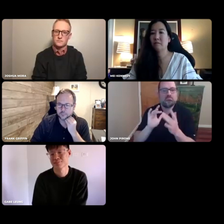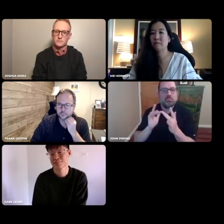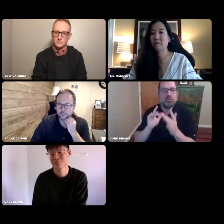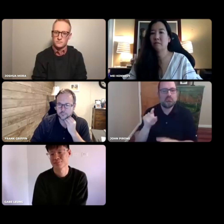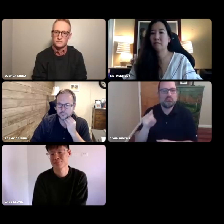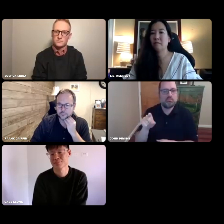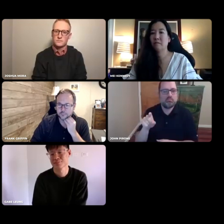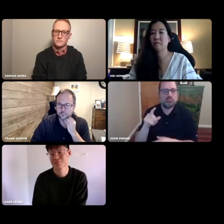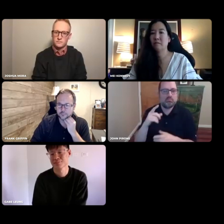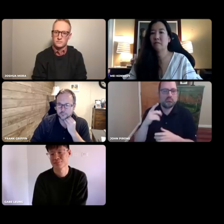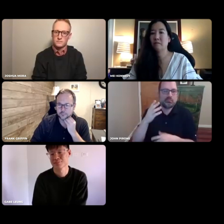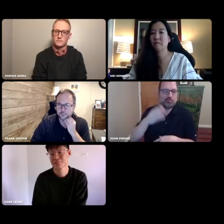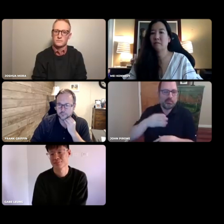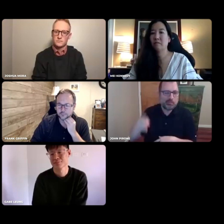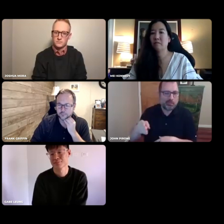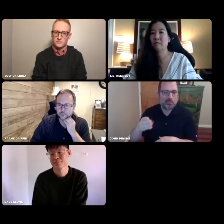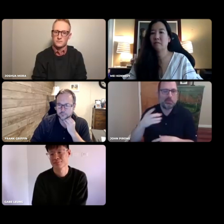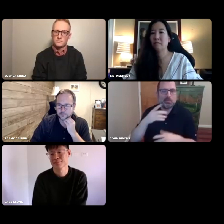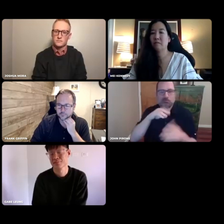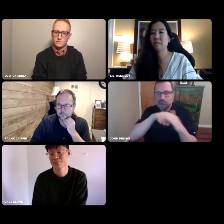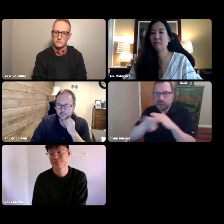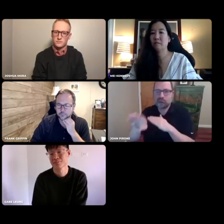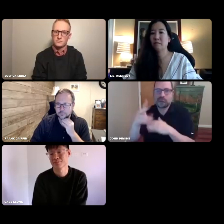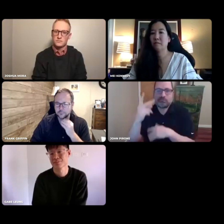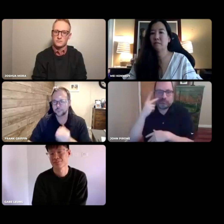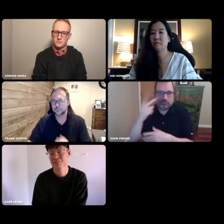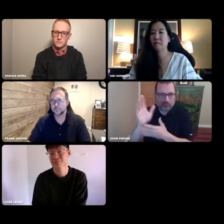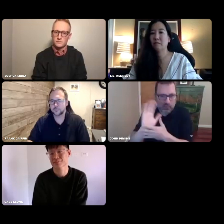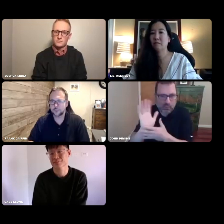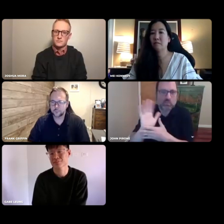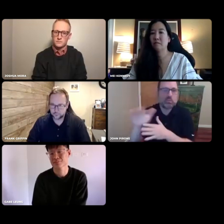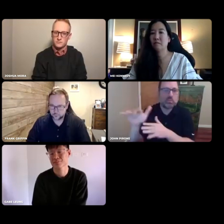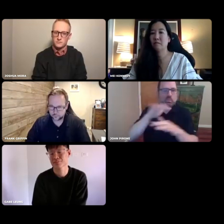They're used to using Blackboard online.